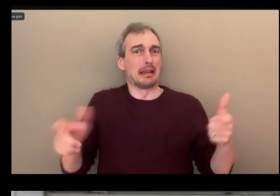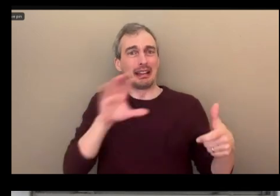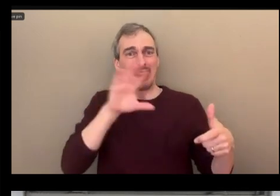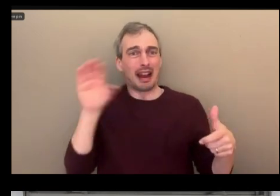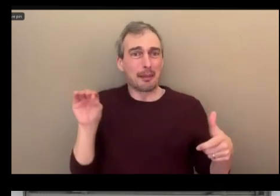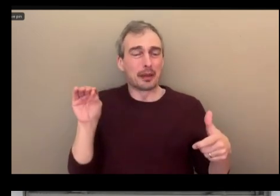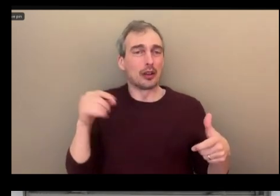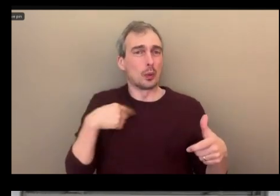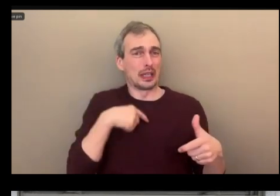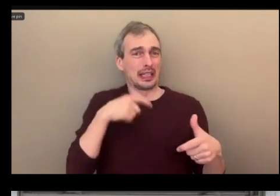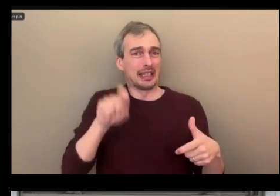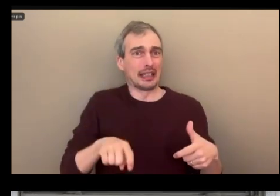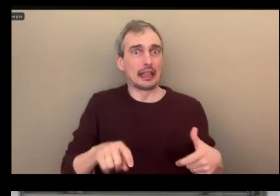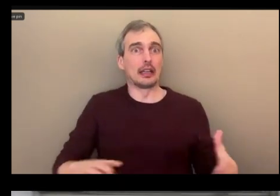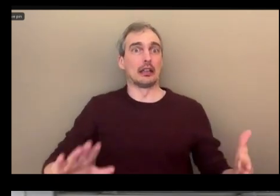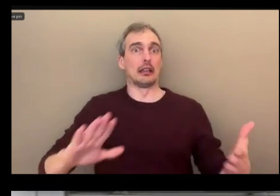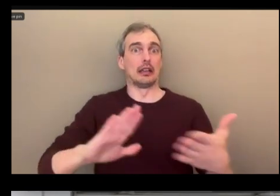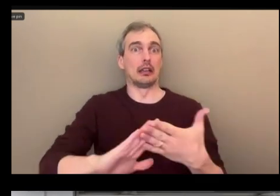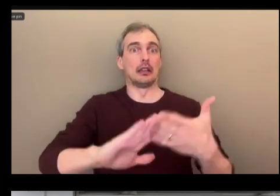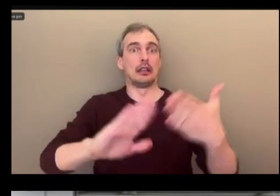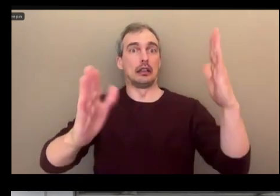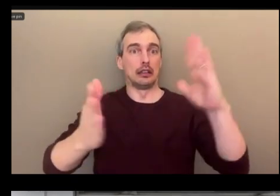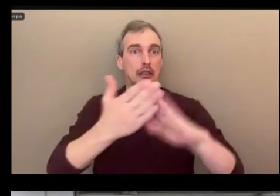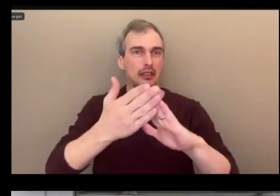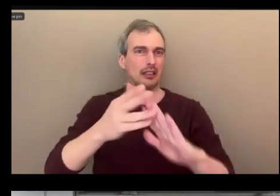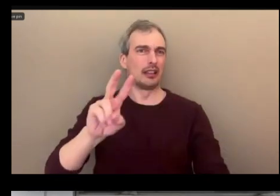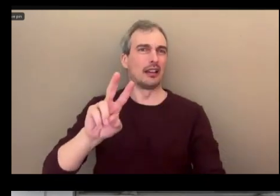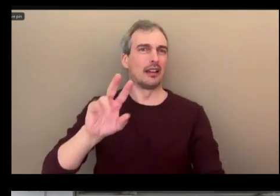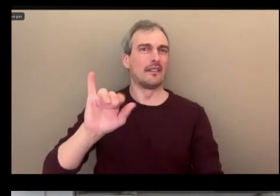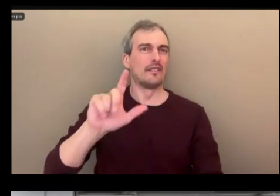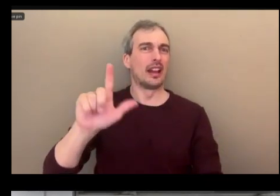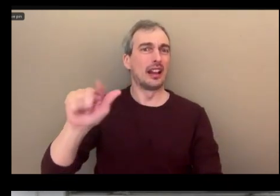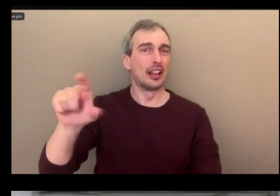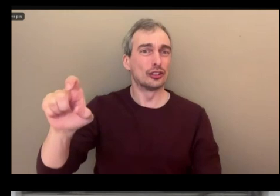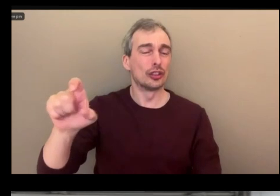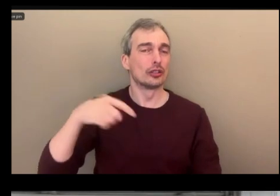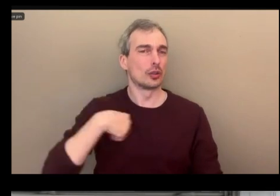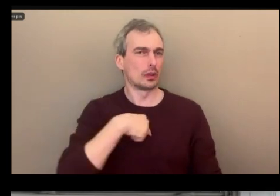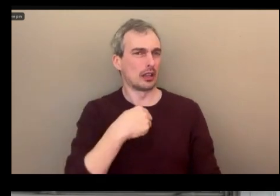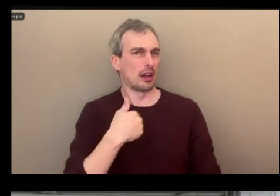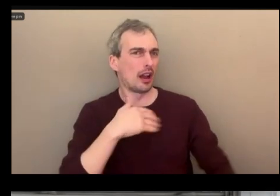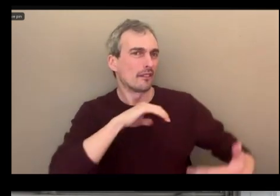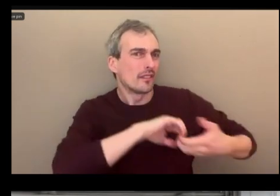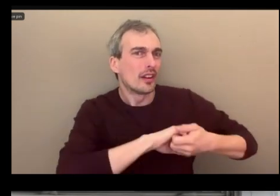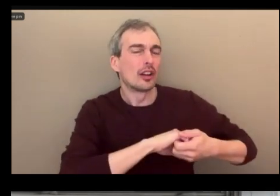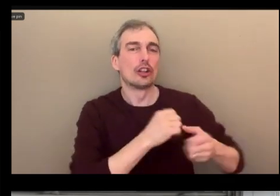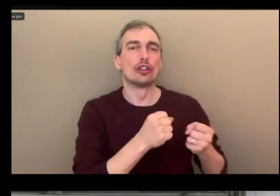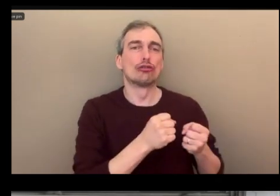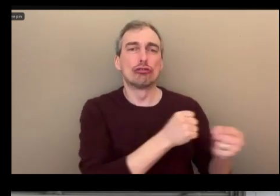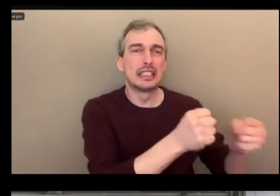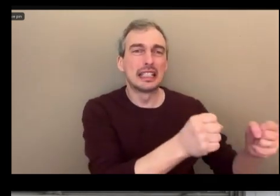But we work with a lot of teams like our strategic alliance partners, our corporate social responsibility team, we have IT teams, design